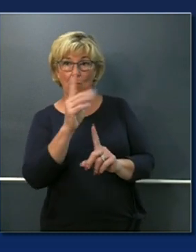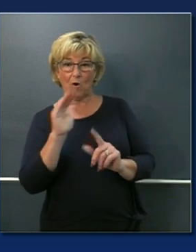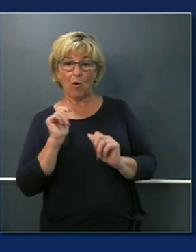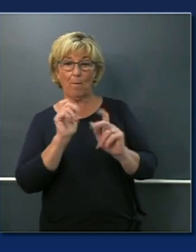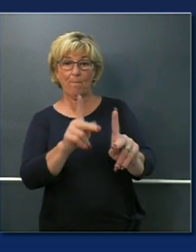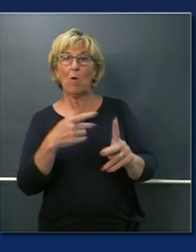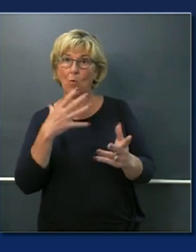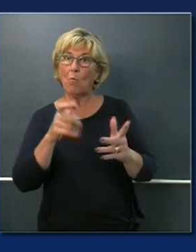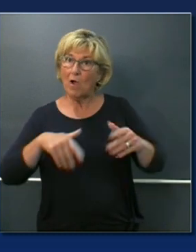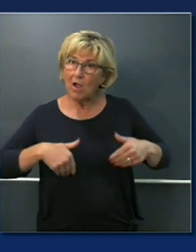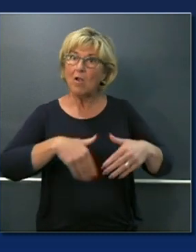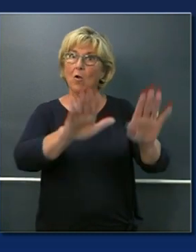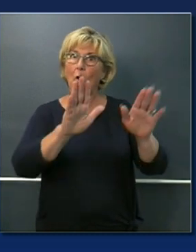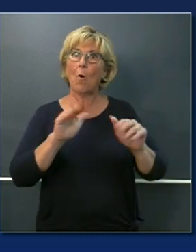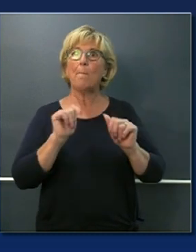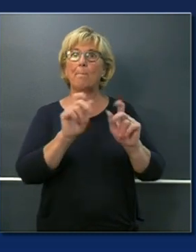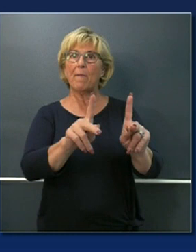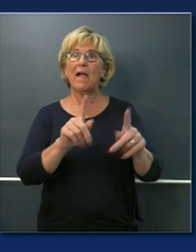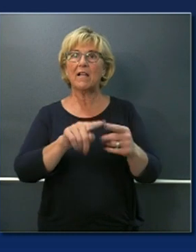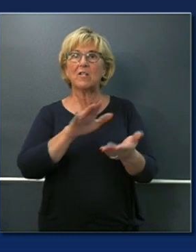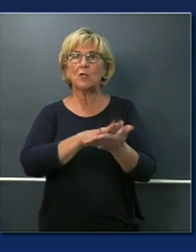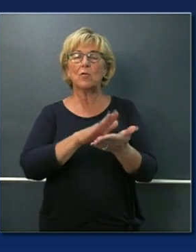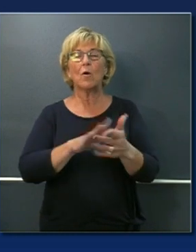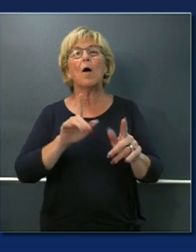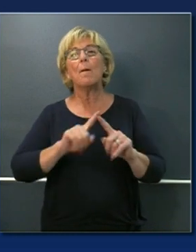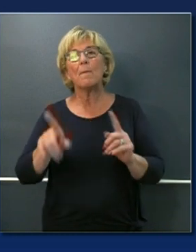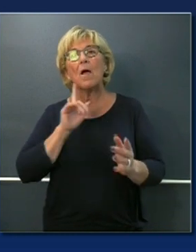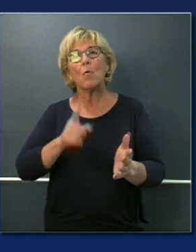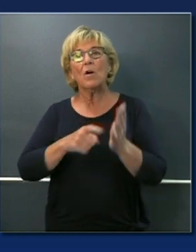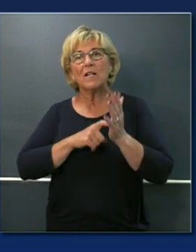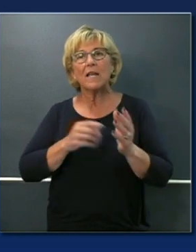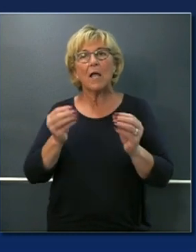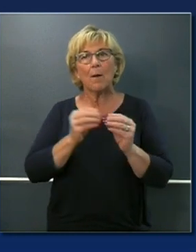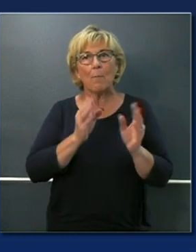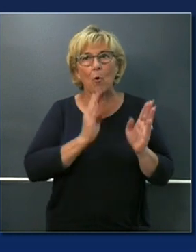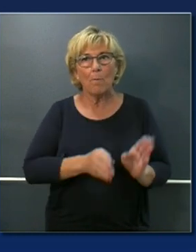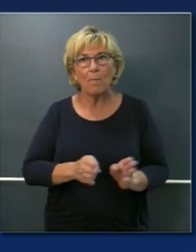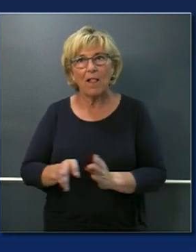YOUNGER ADULTS OR CHILDREN SCHOOL IS THERE PLACE THAT IS SO IMPORTANT FOR THEM AND THEY ARE LEARNING THAT WE FEEL